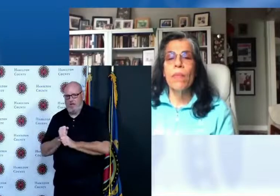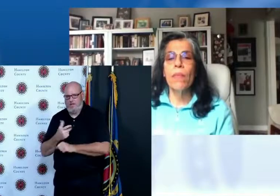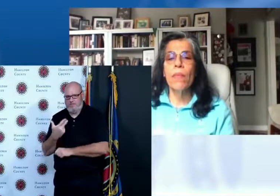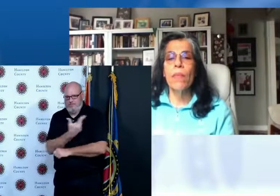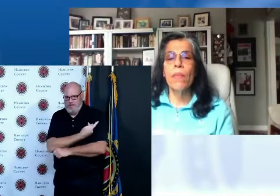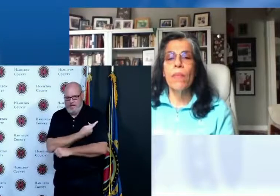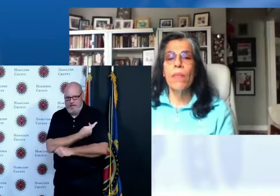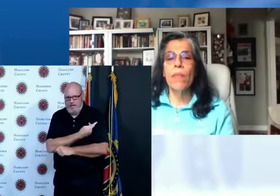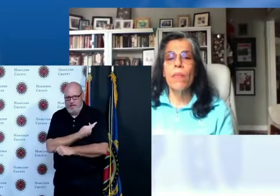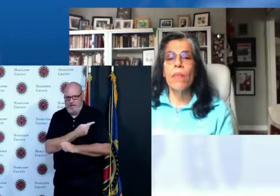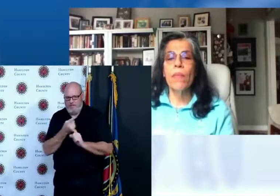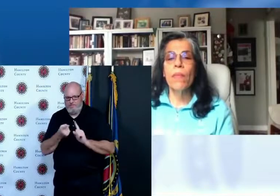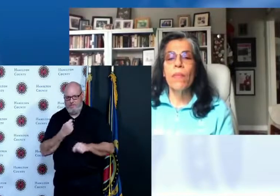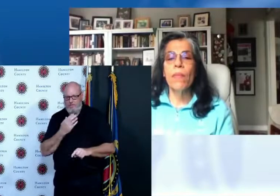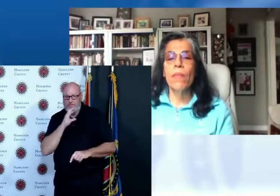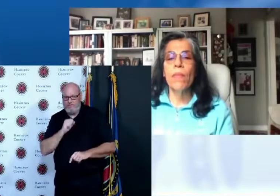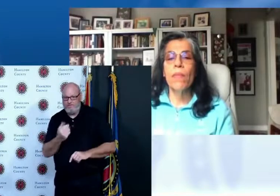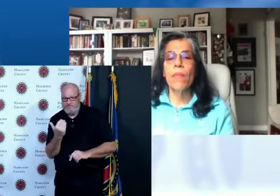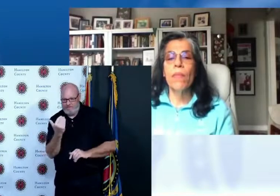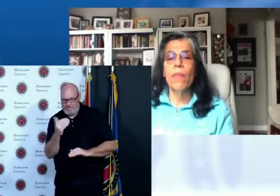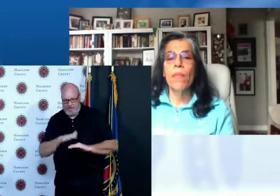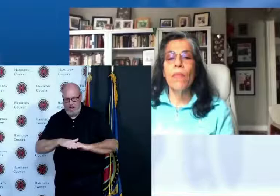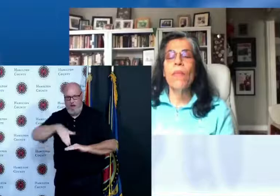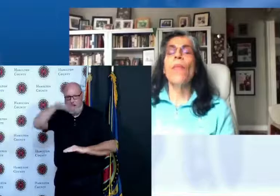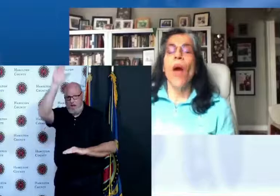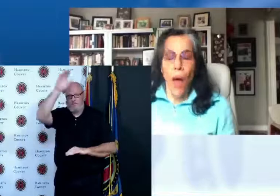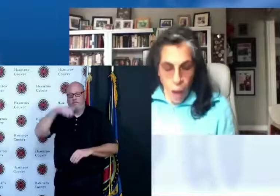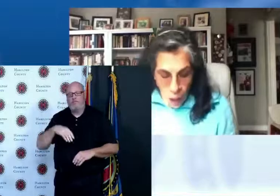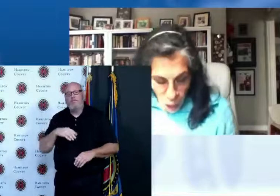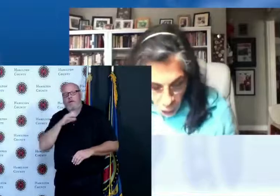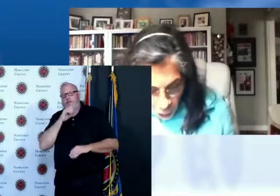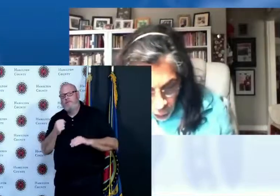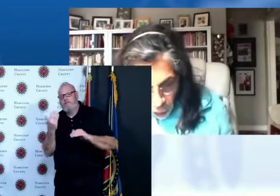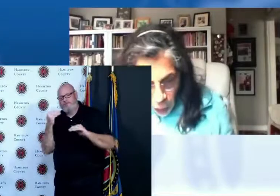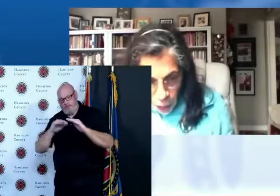shared today I think was 39 and I think the thermometer shows that we're at 45 percent